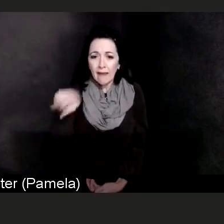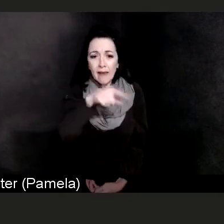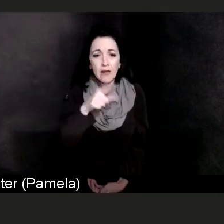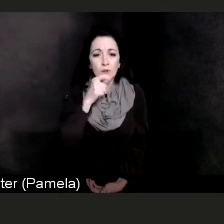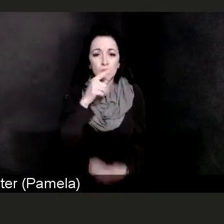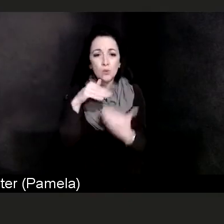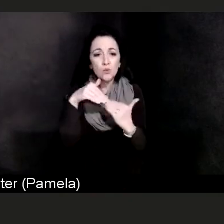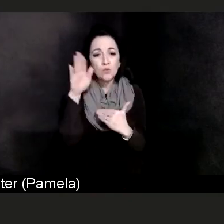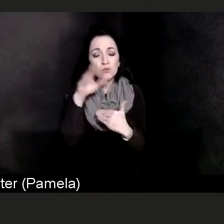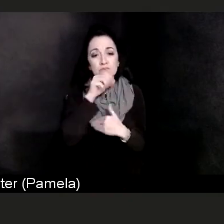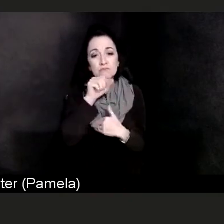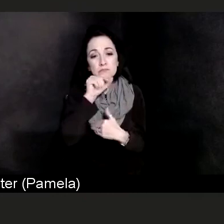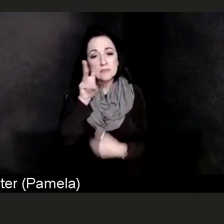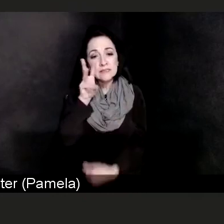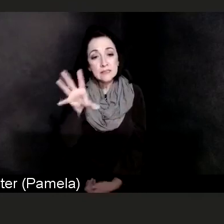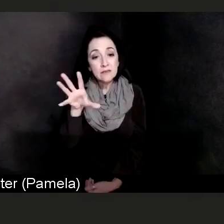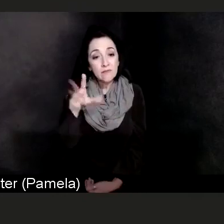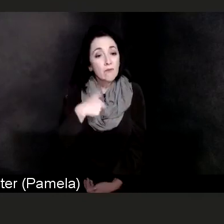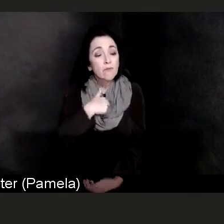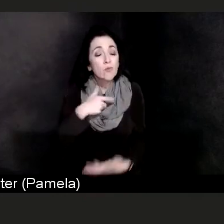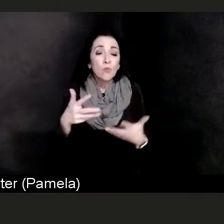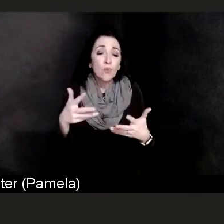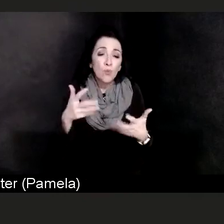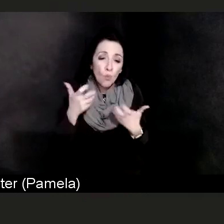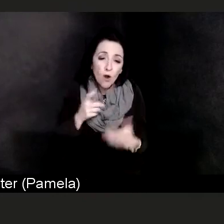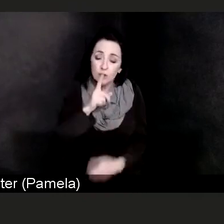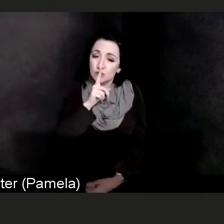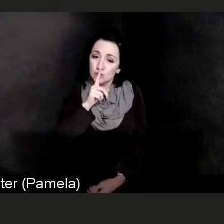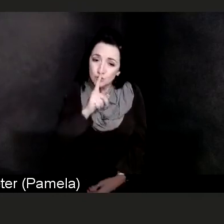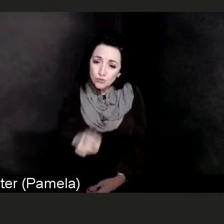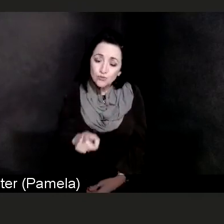that those people will get a vaccine